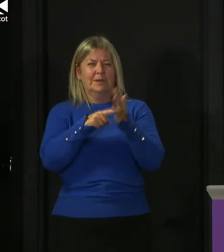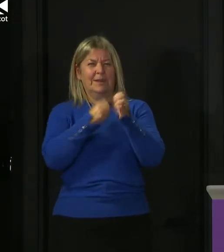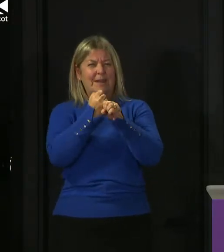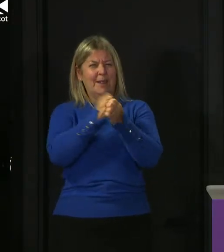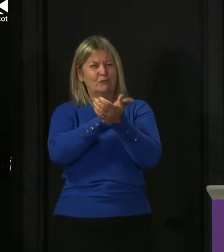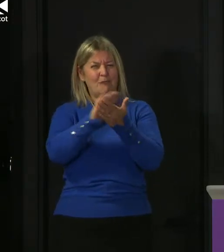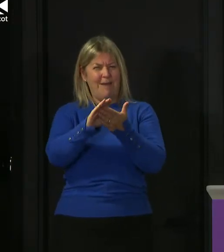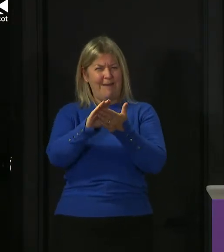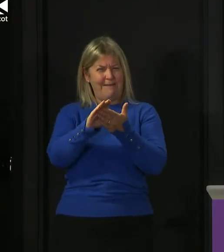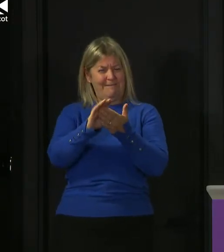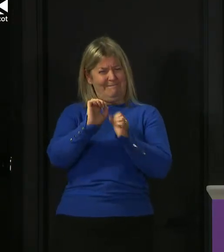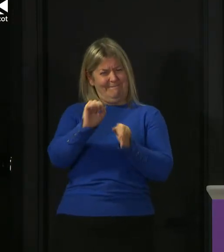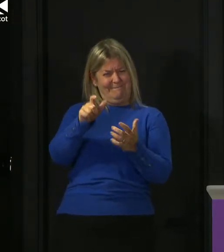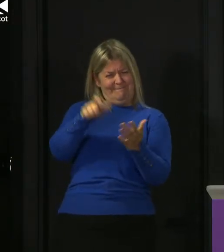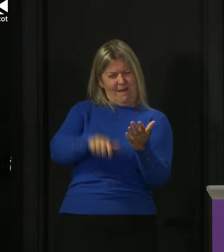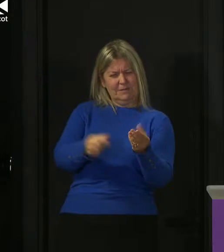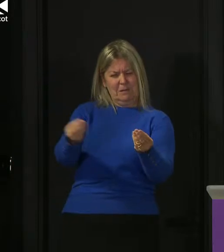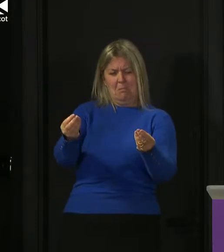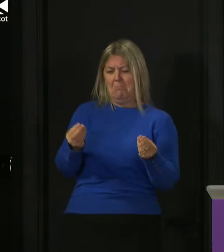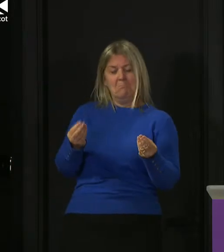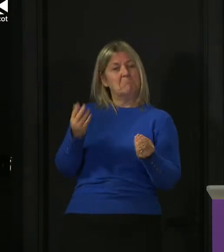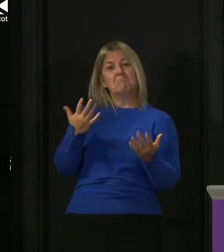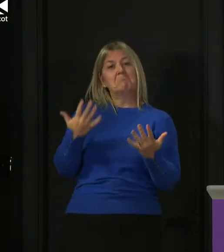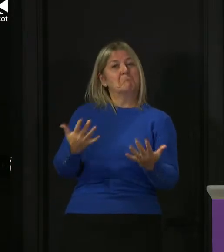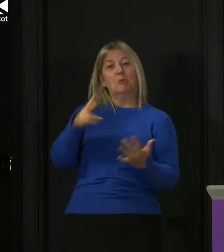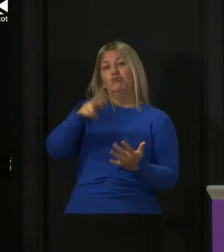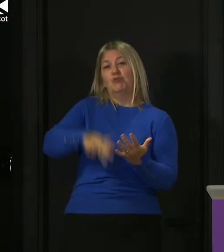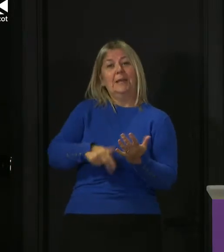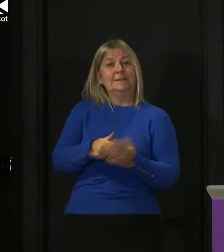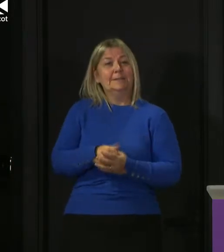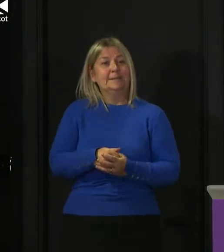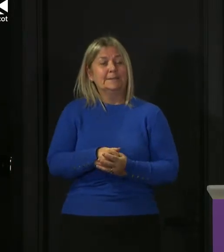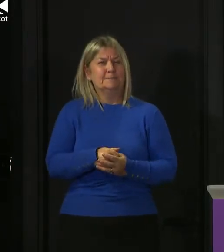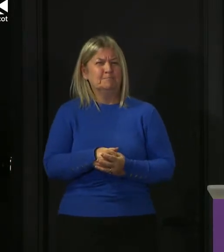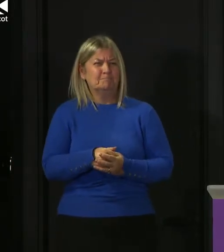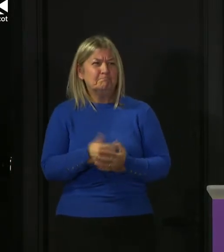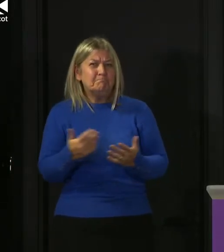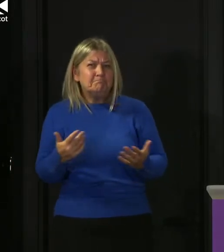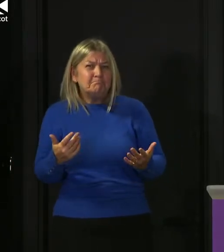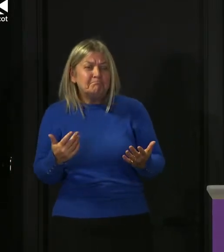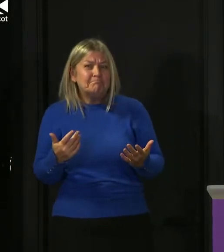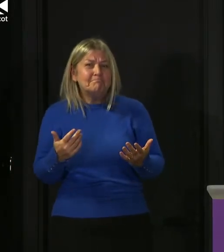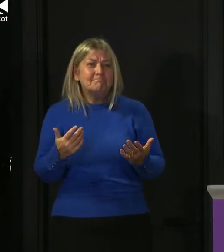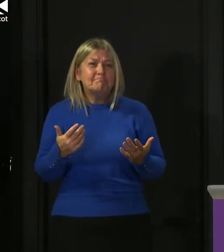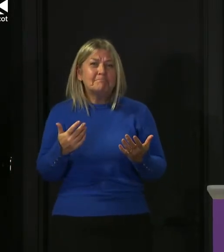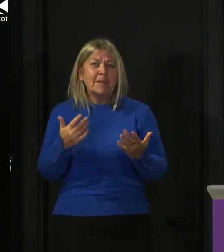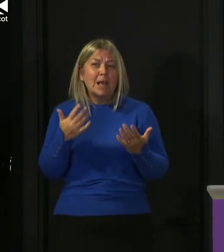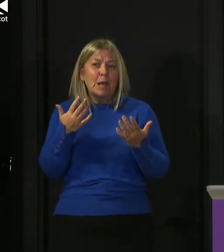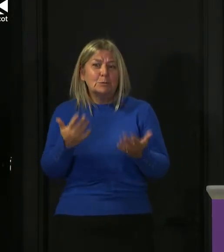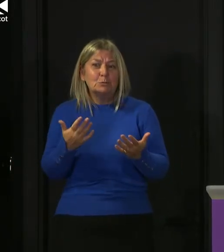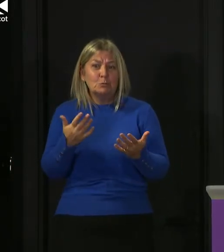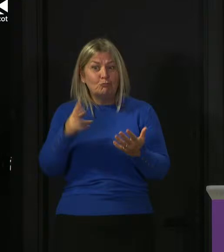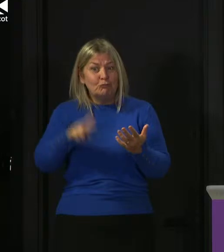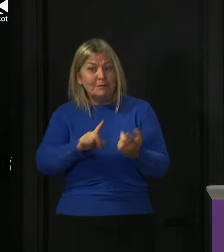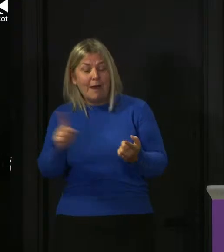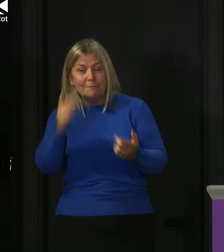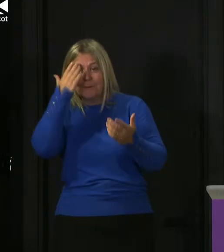yet, this morning. I'm not sure if the word, yet, is may be doing too much work but I don't know who